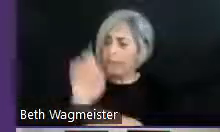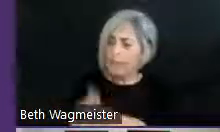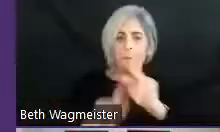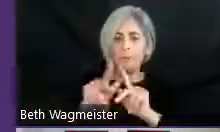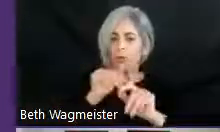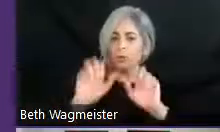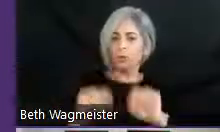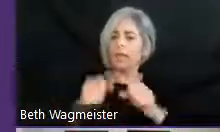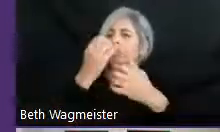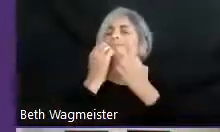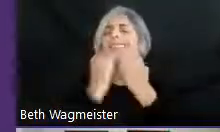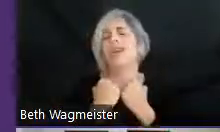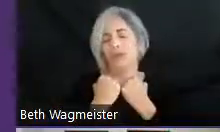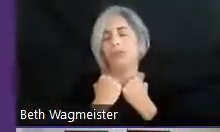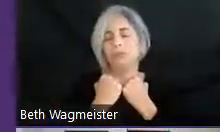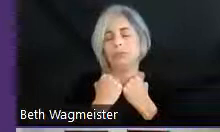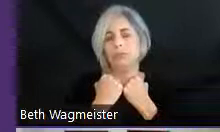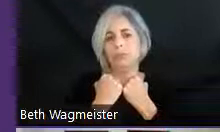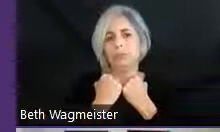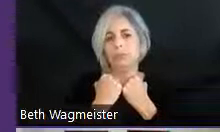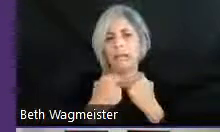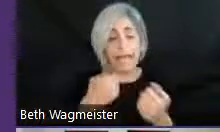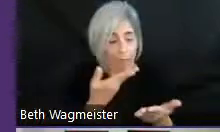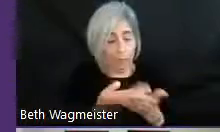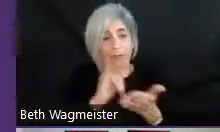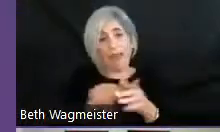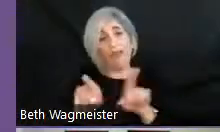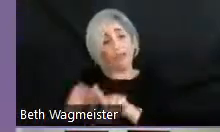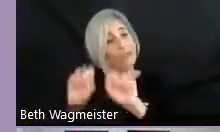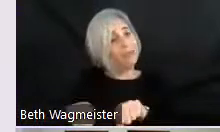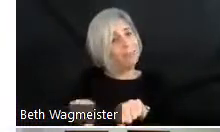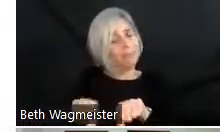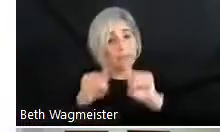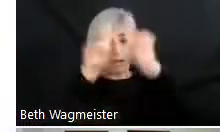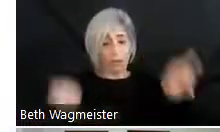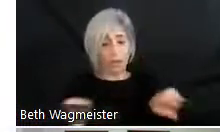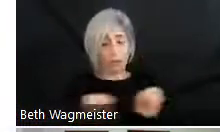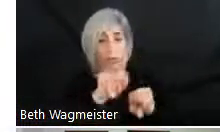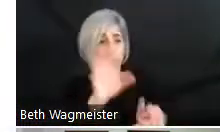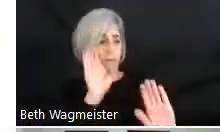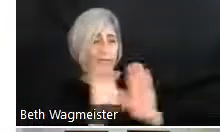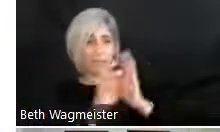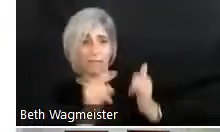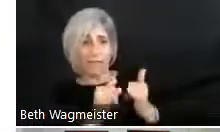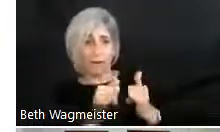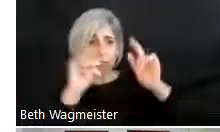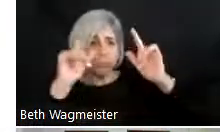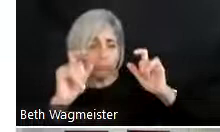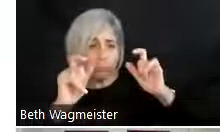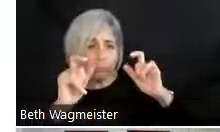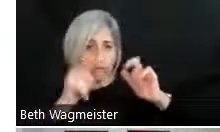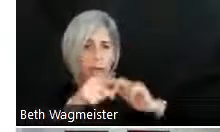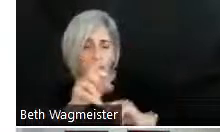care. And I can actually prove that as well. Up on screen I've got a screenshot of LinkedIn